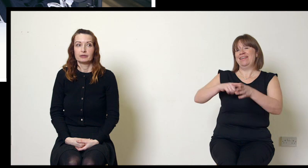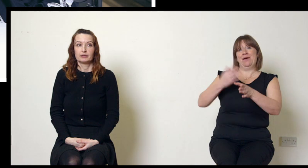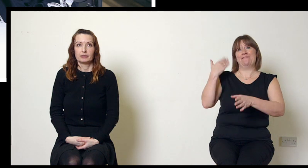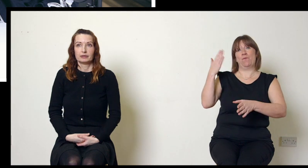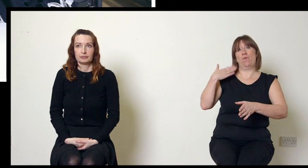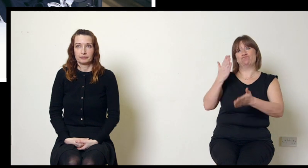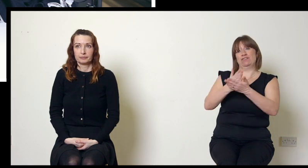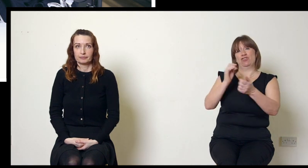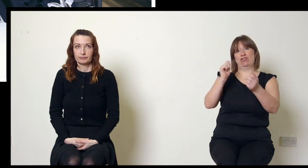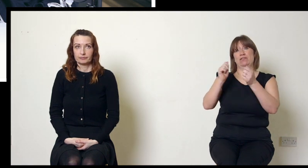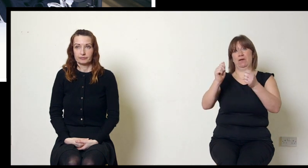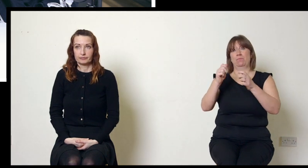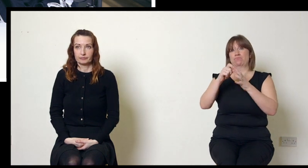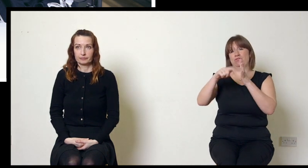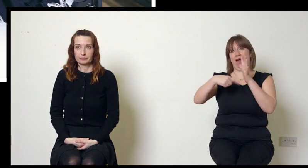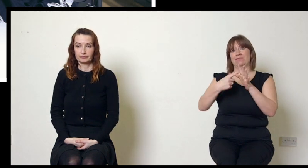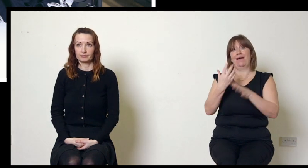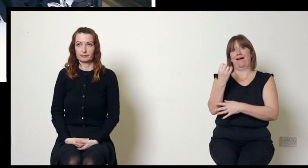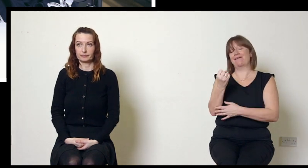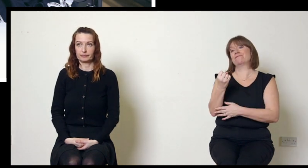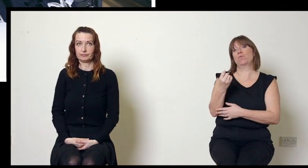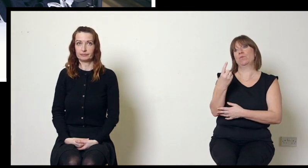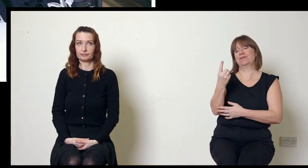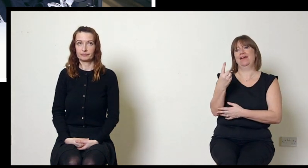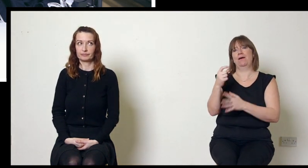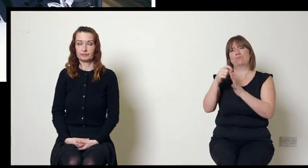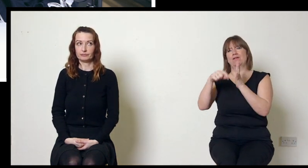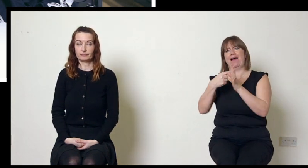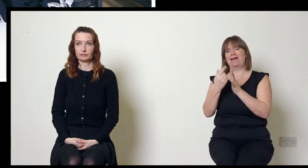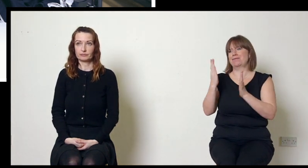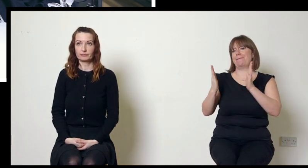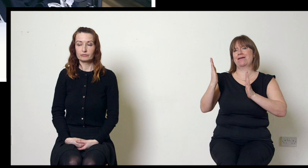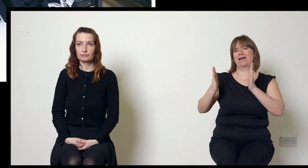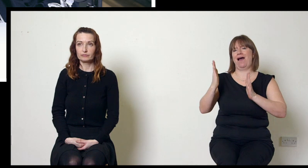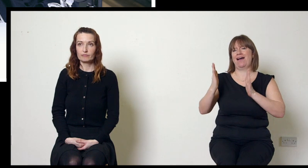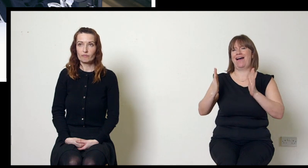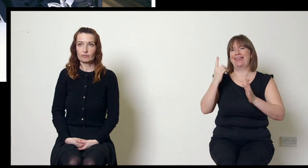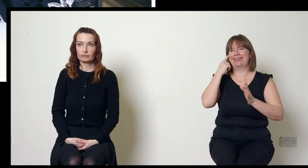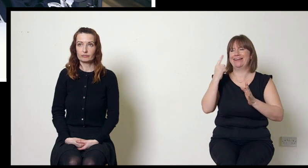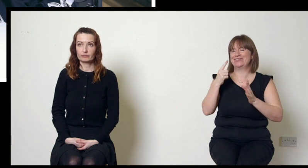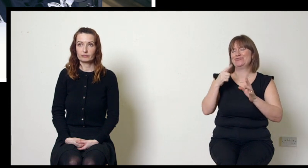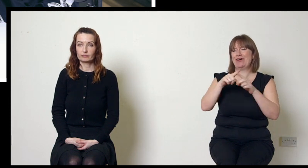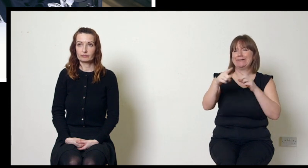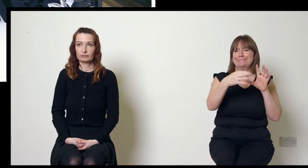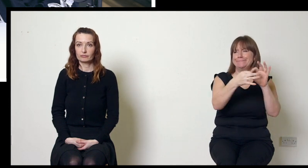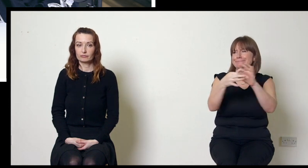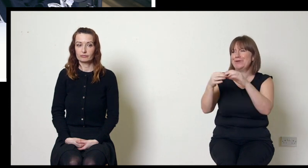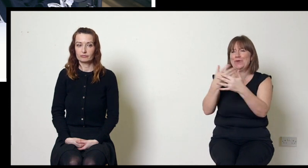called side by side, which was meant to we were trying to probably shoehorn too many things together, which International Day of People with Disabilities